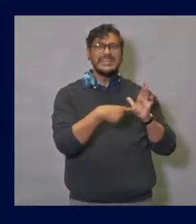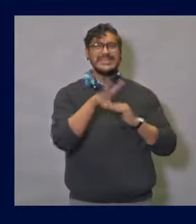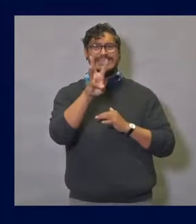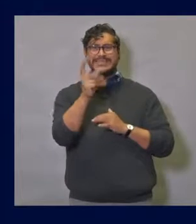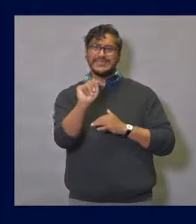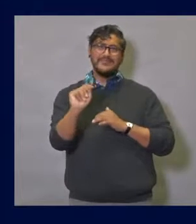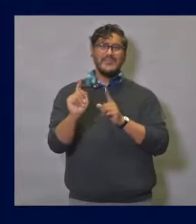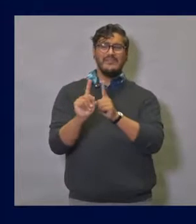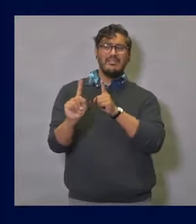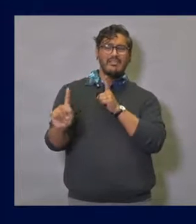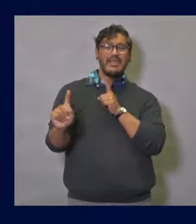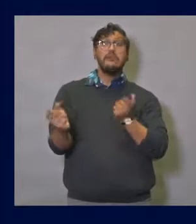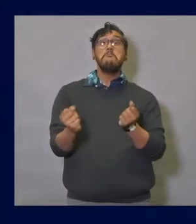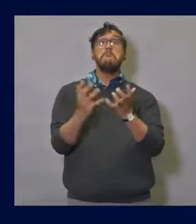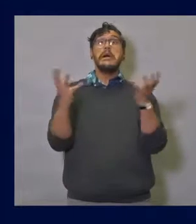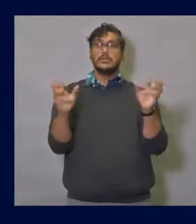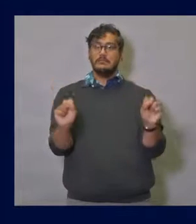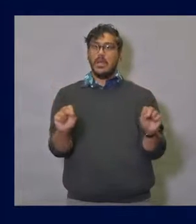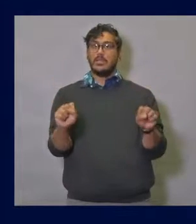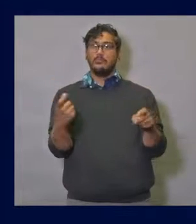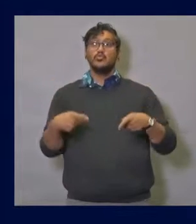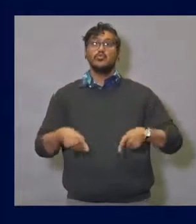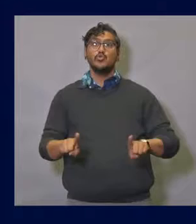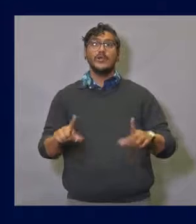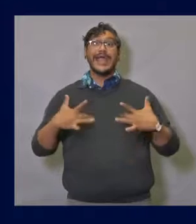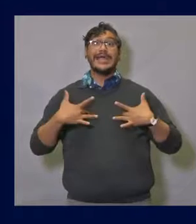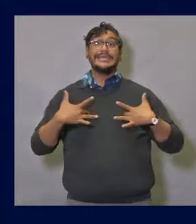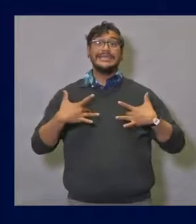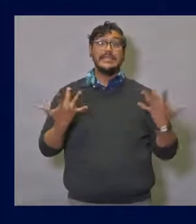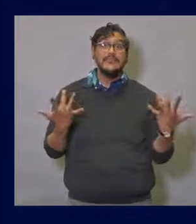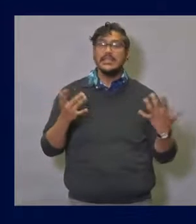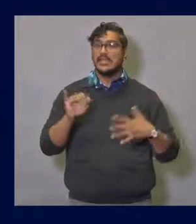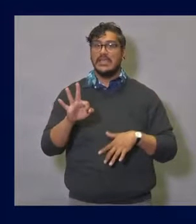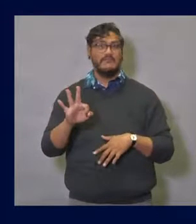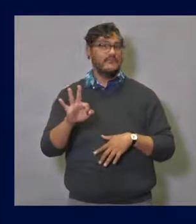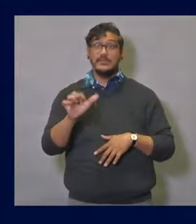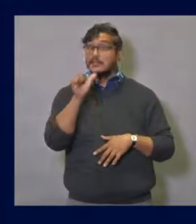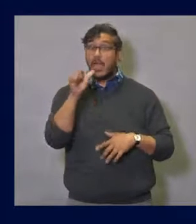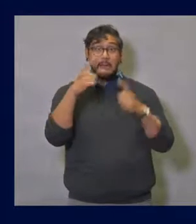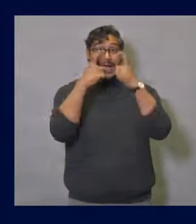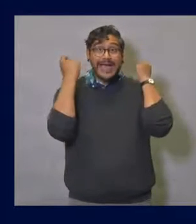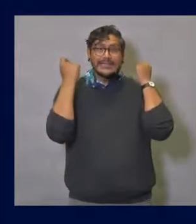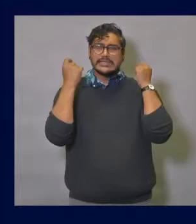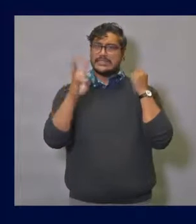MASKING, STABLE GROUPS, AND MAINTAINING SIX FEET OF DISTANCE AS MUCH AS POSSIBLE DURING ANY